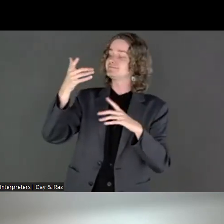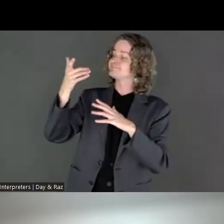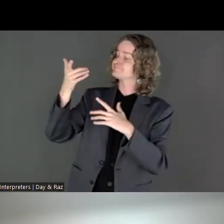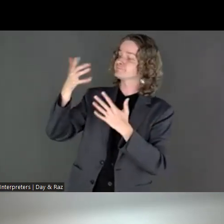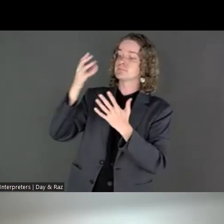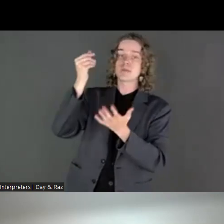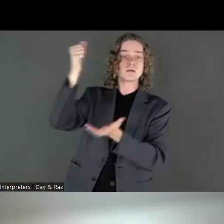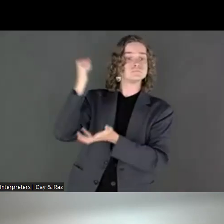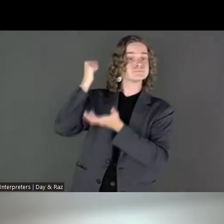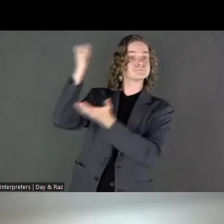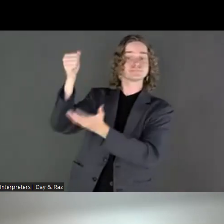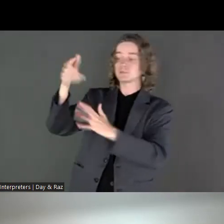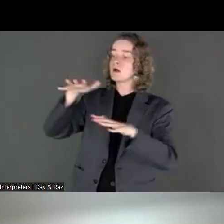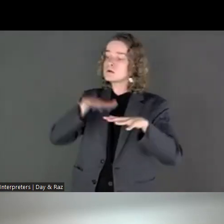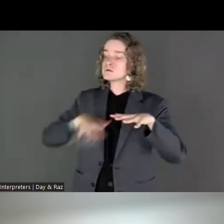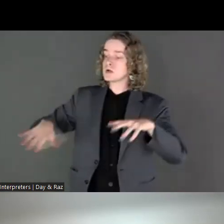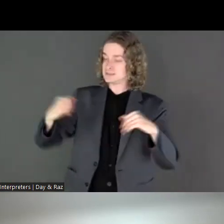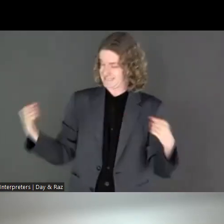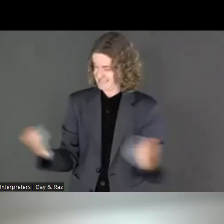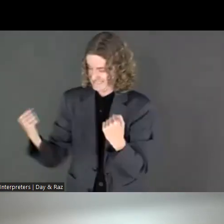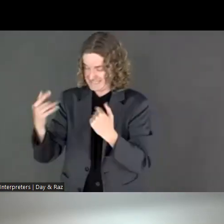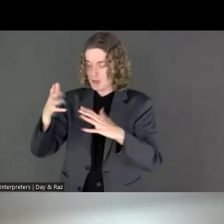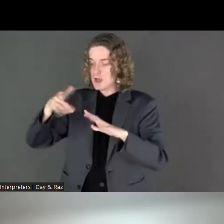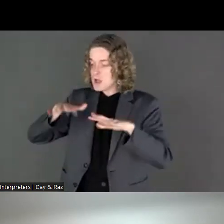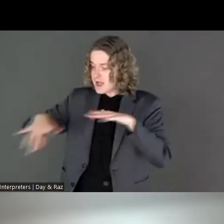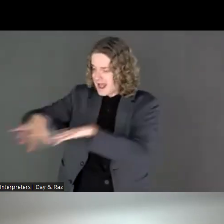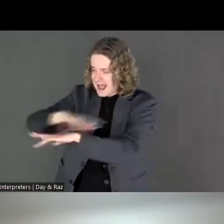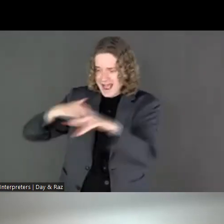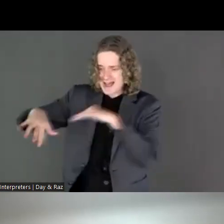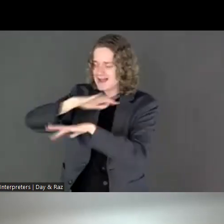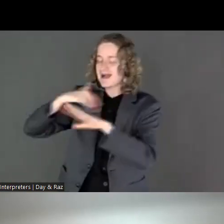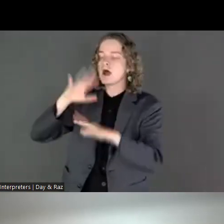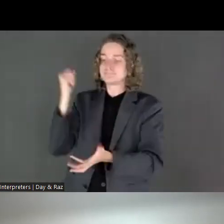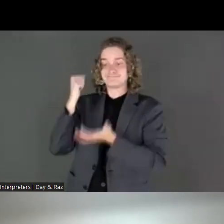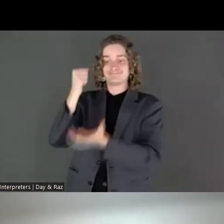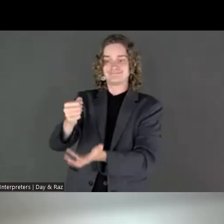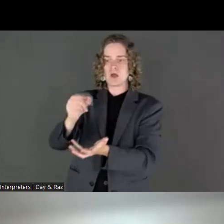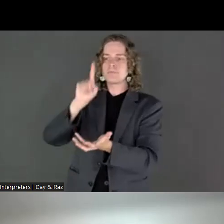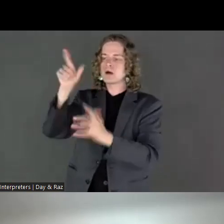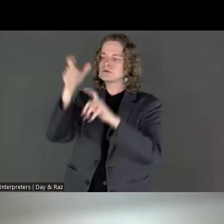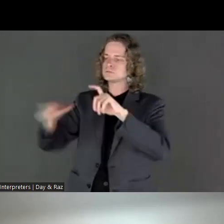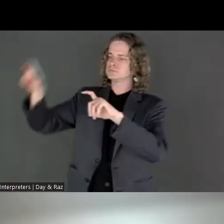we really do have a system commitment in terms of ensuring that overhead cost for local actors,